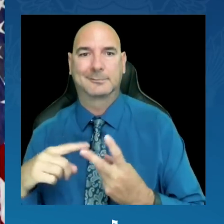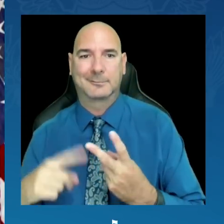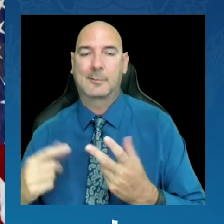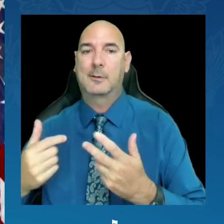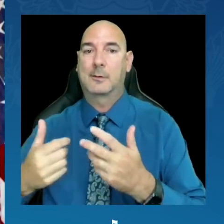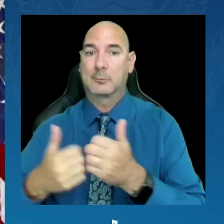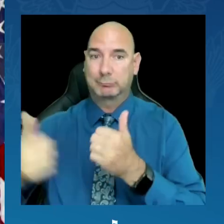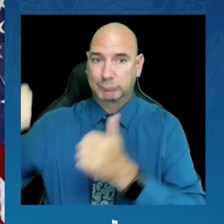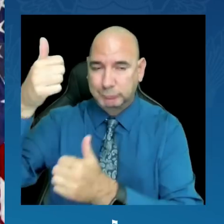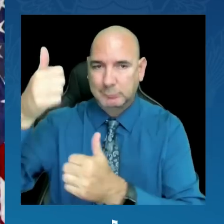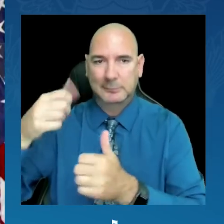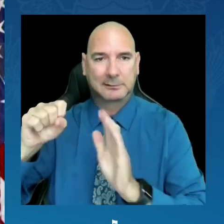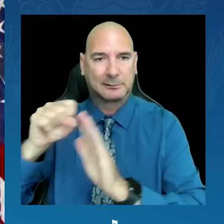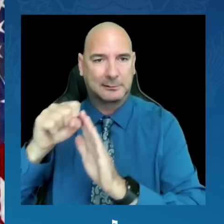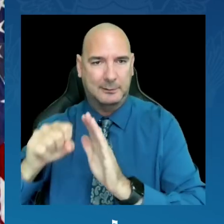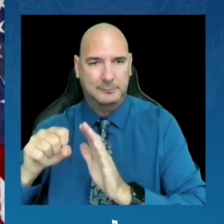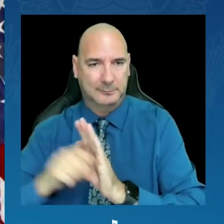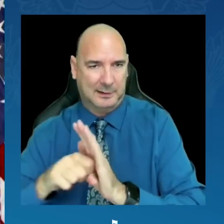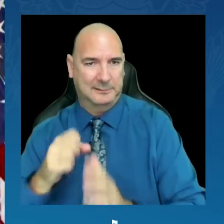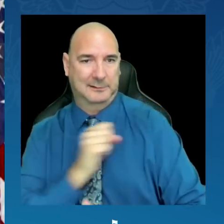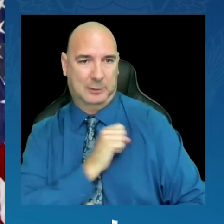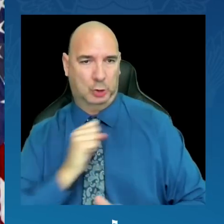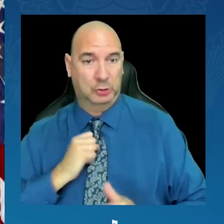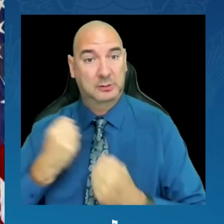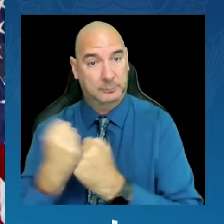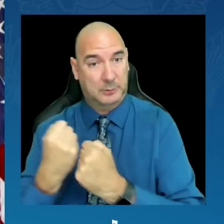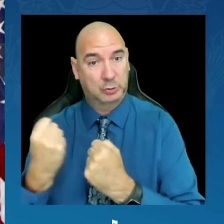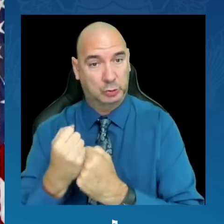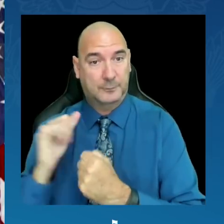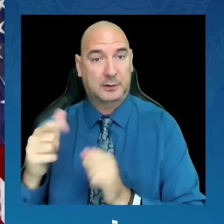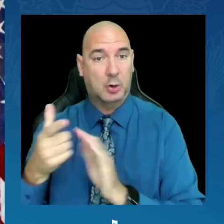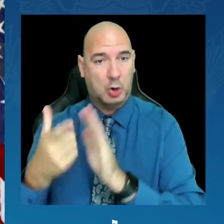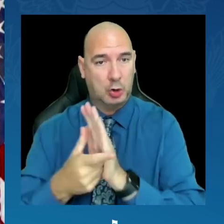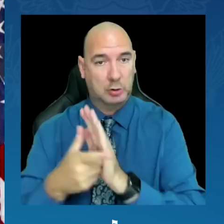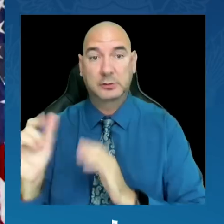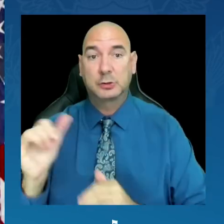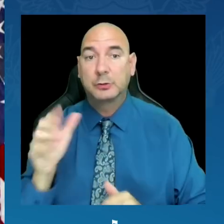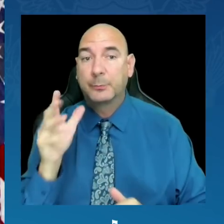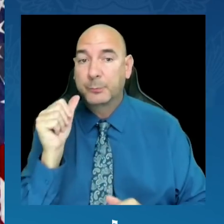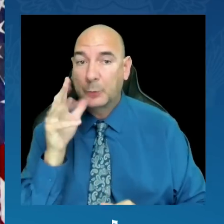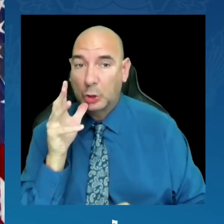like the Mommas Act, which would make sure that every state follows Illinois's lead